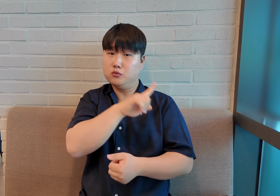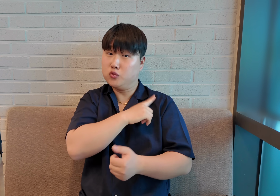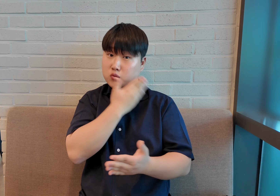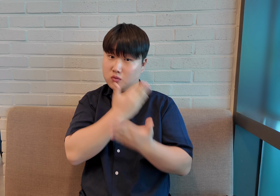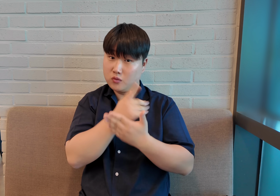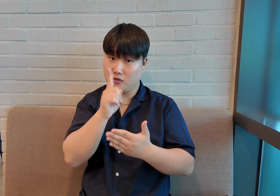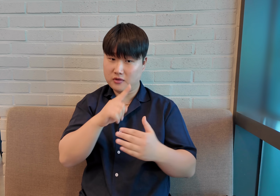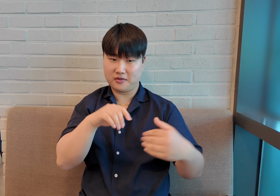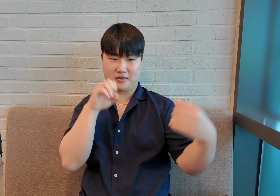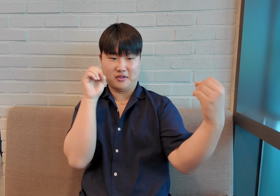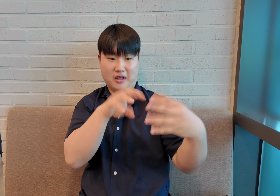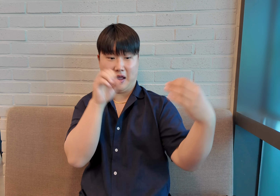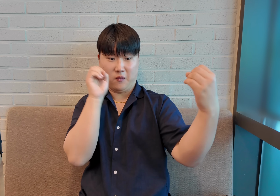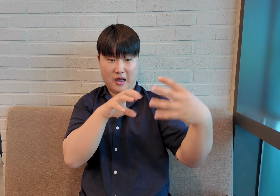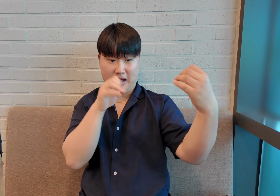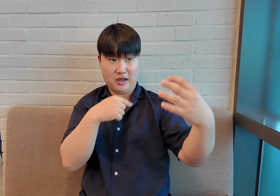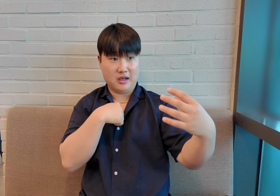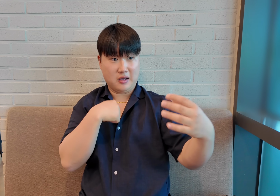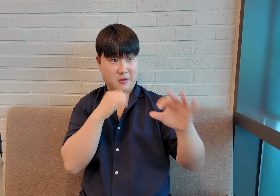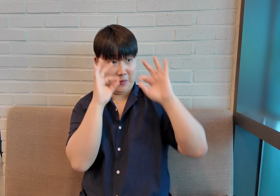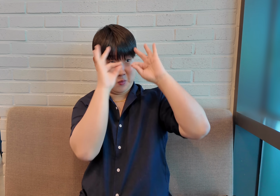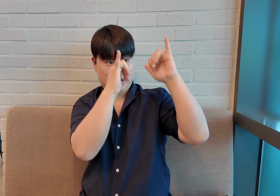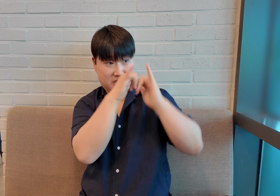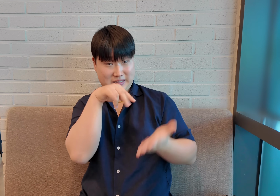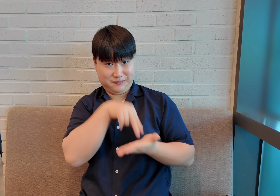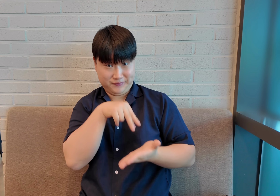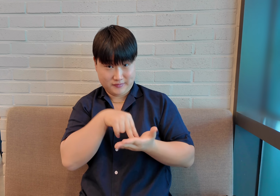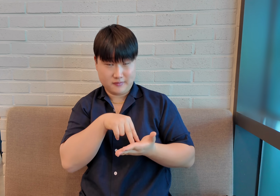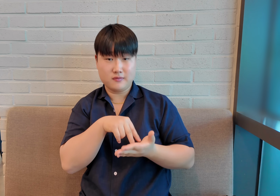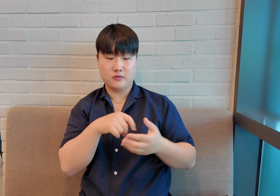there are four important things when talking.